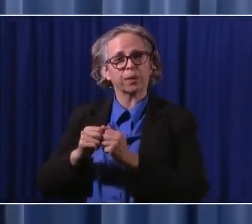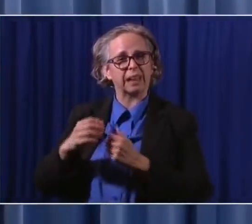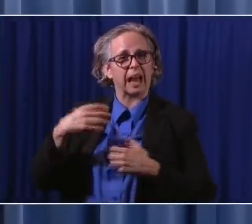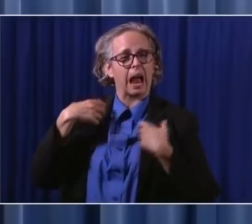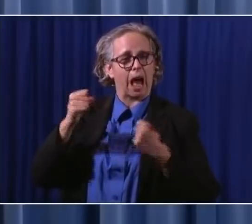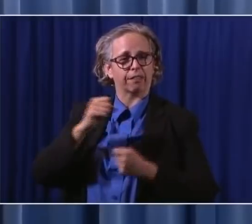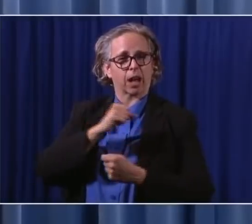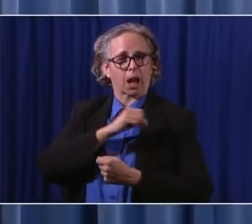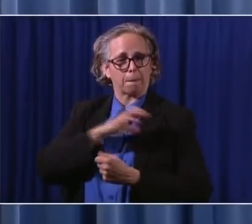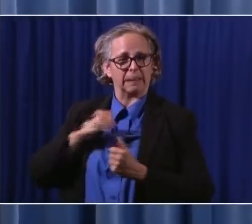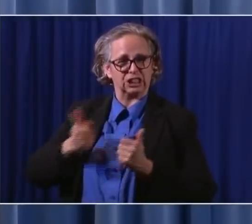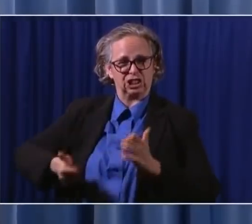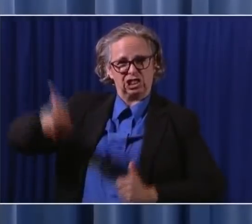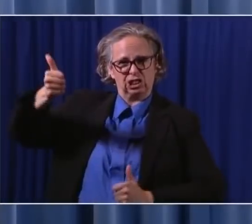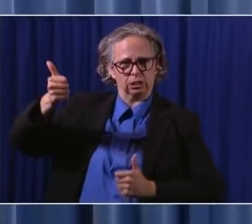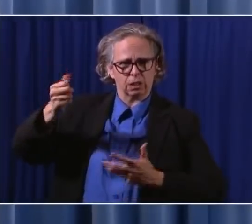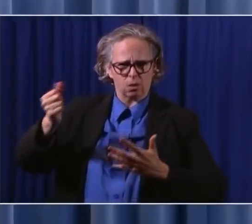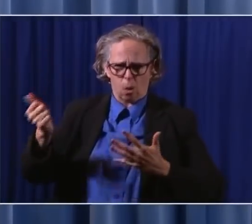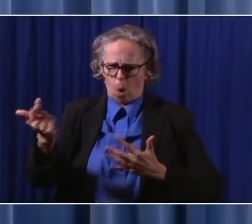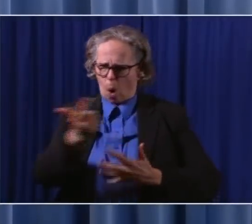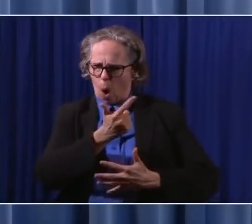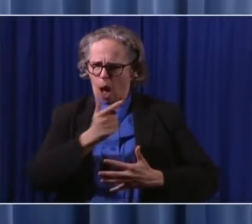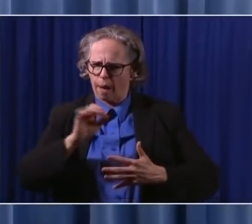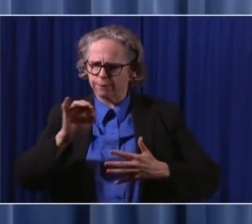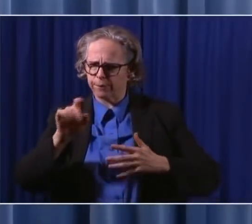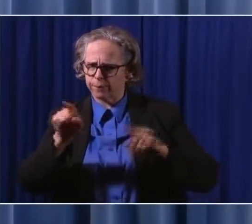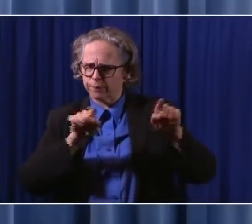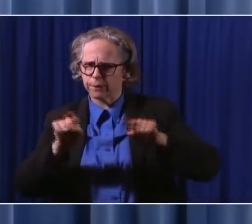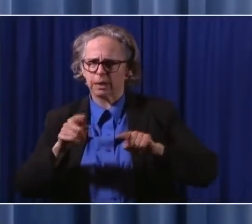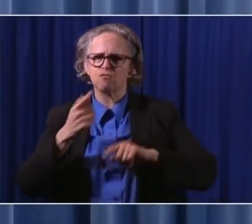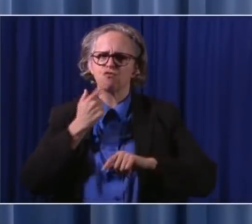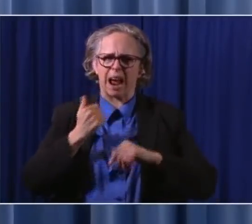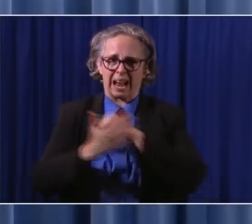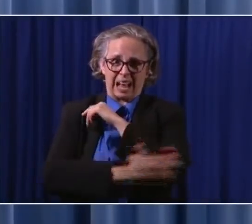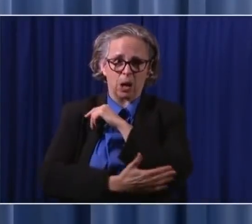BECOMING A PURPLE YELLOW FOUR PUBLIC HEALTH EMERGENCY ALERT, WHICH IS THE HIGHEST LEVEL. YESTERDAY I SPOKE TO THE HEALTH